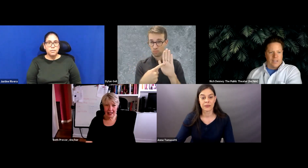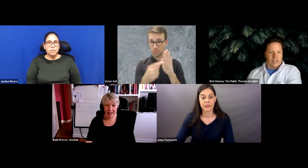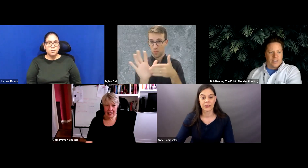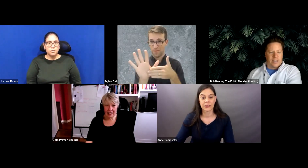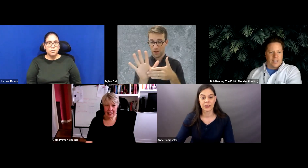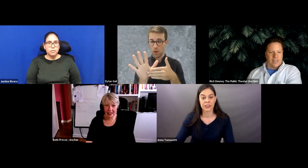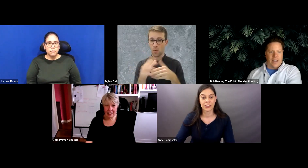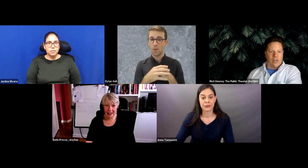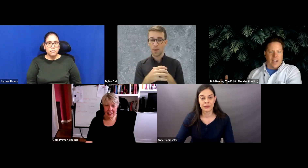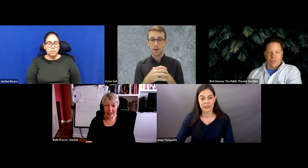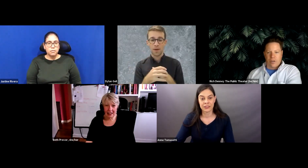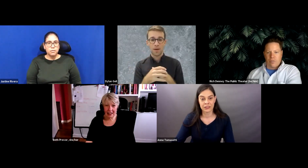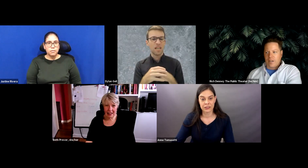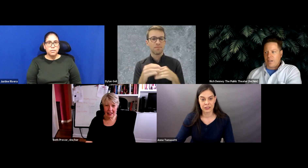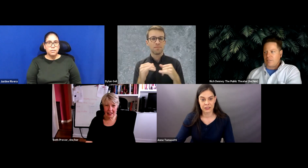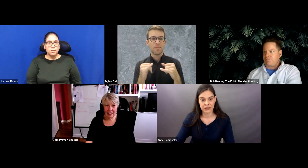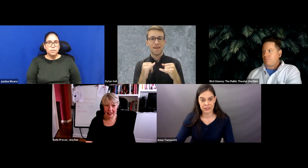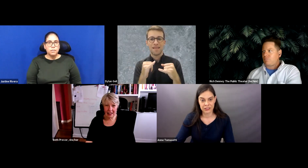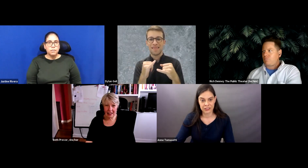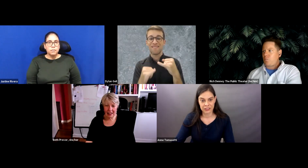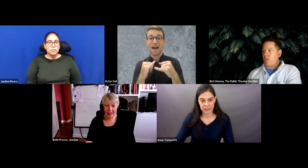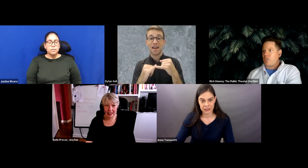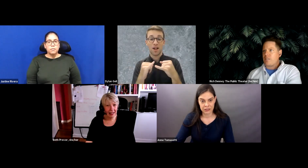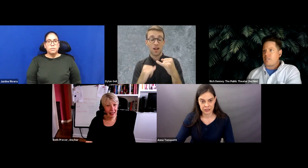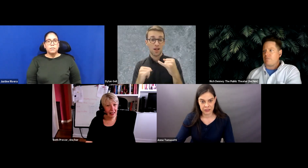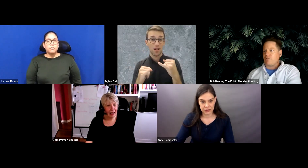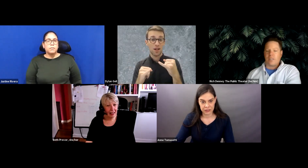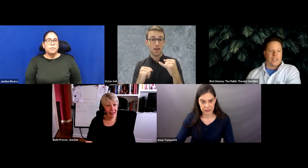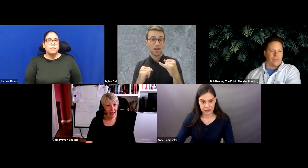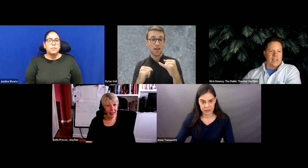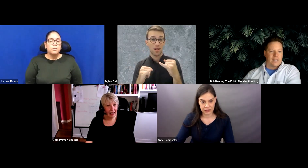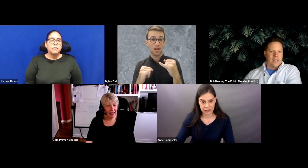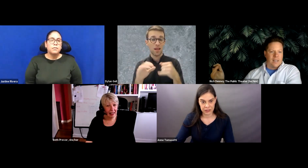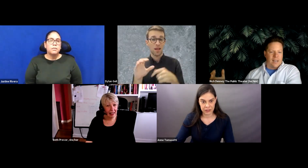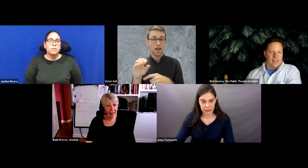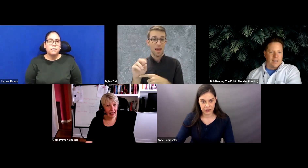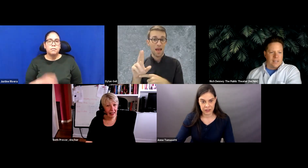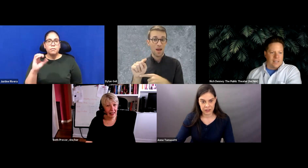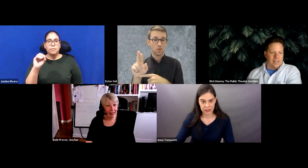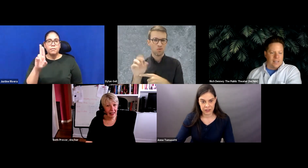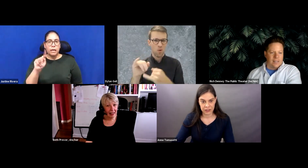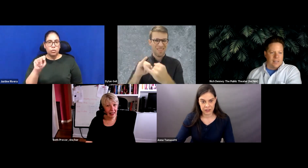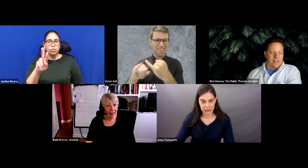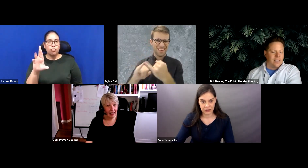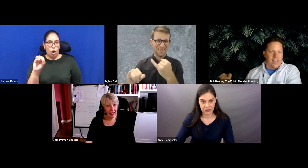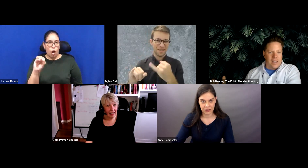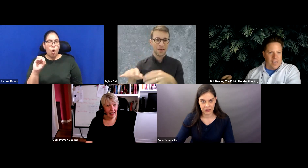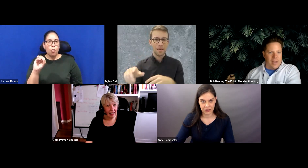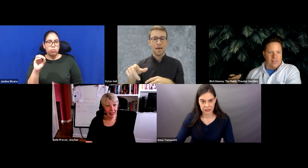just the final outro, which is some really great thinking about